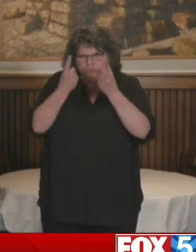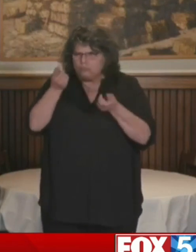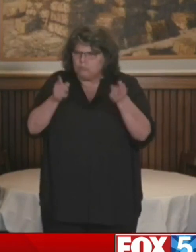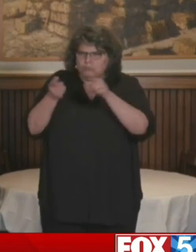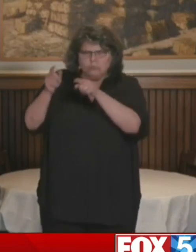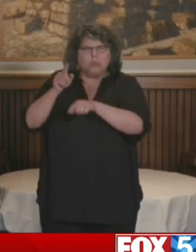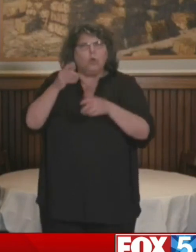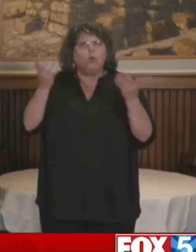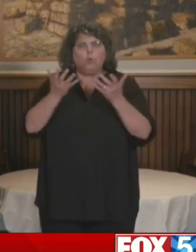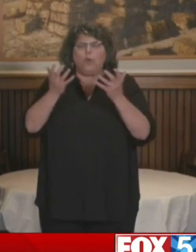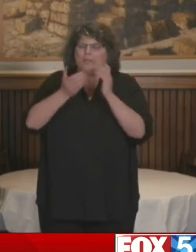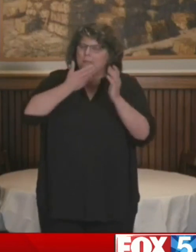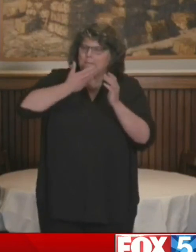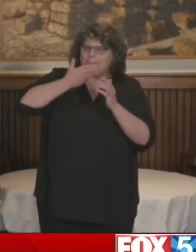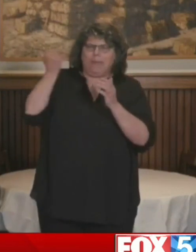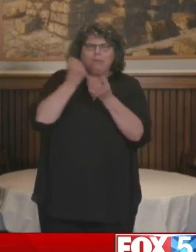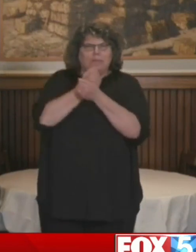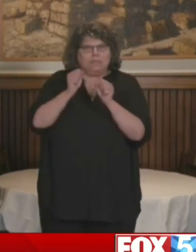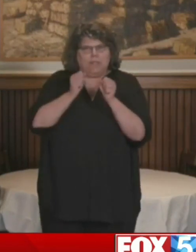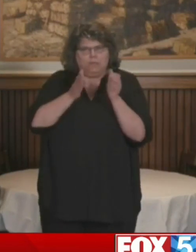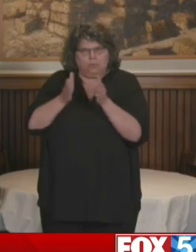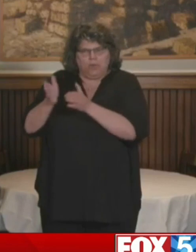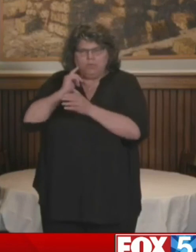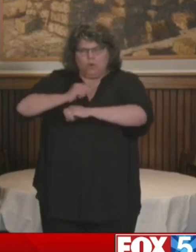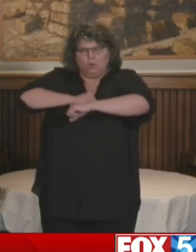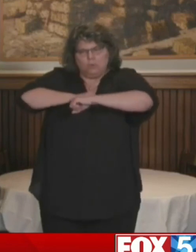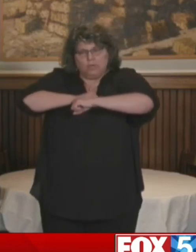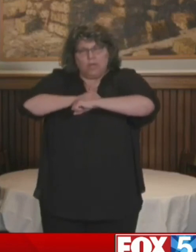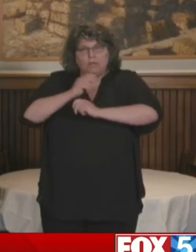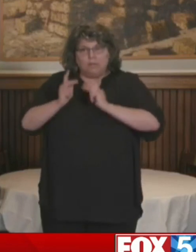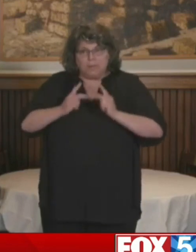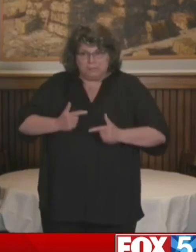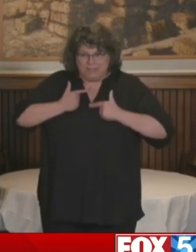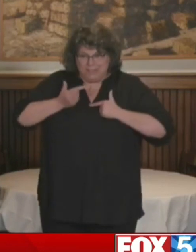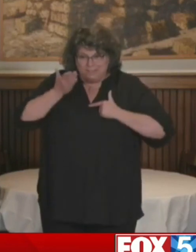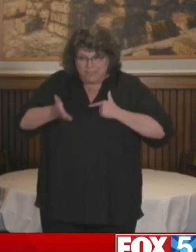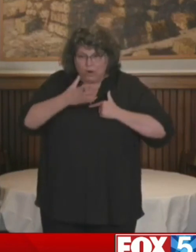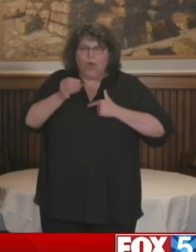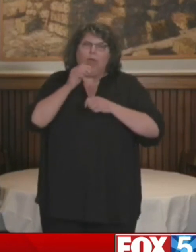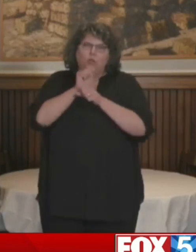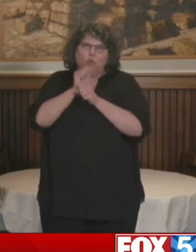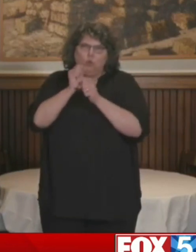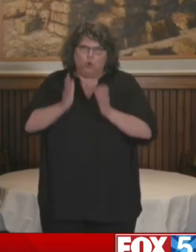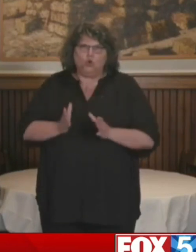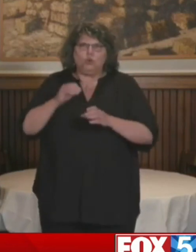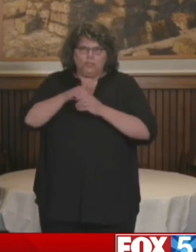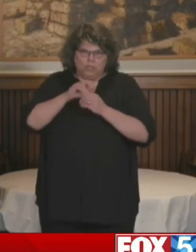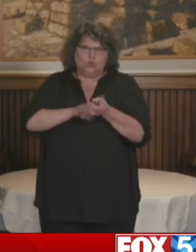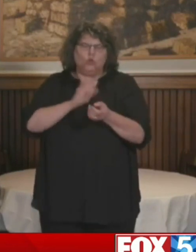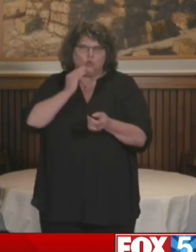WITH EACH OF THOSE FACILITIES, BUT BRINGING THEM TOGETHER. ELEVATING BEST PRACTICES ON